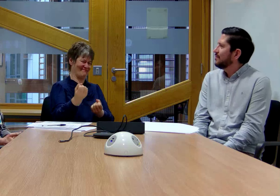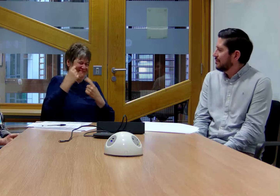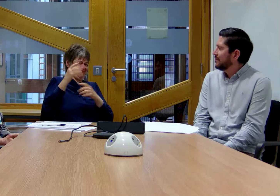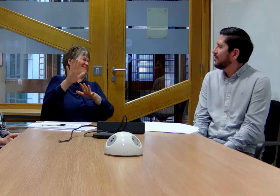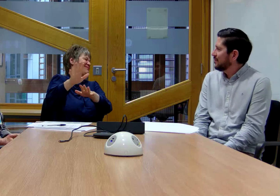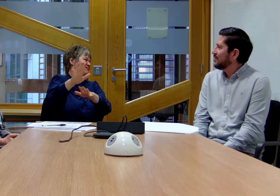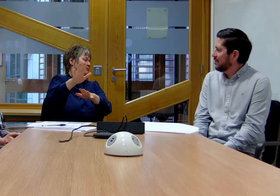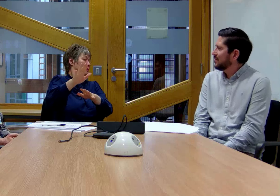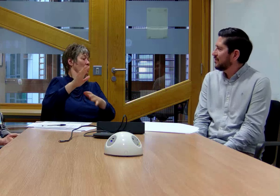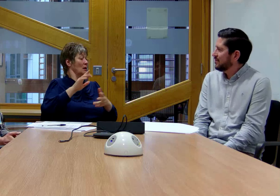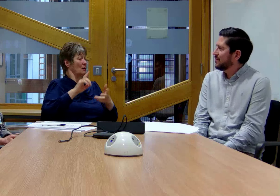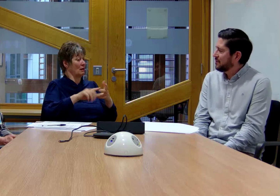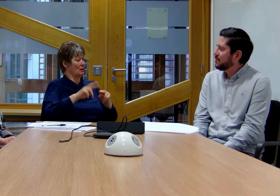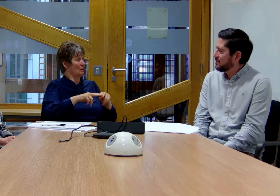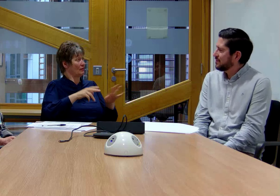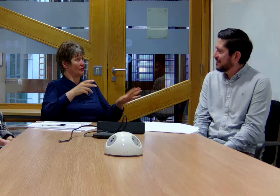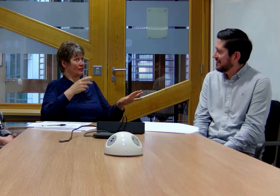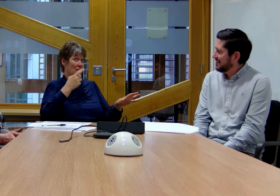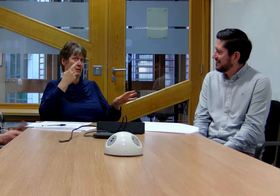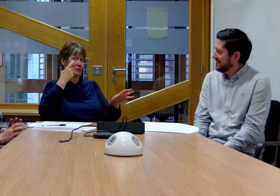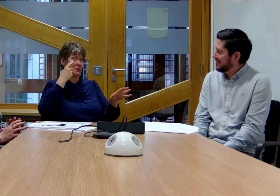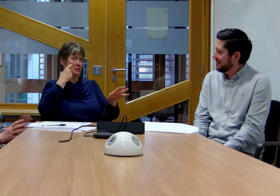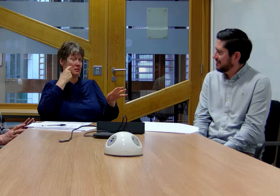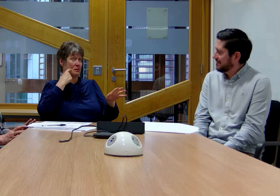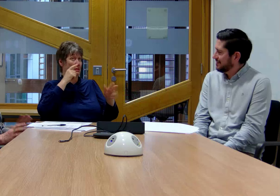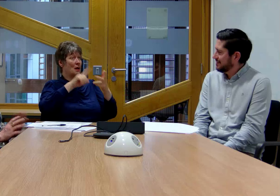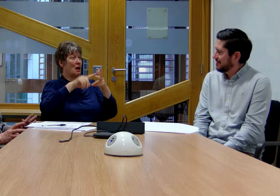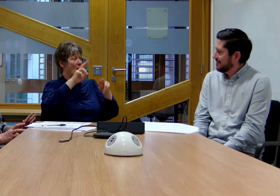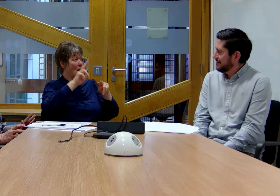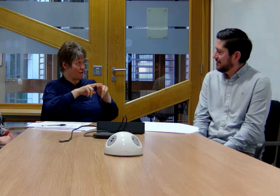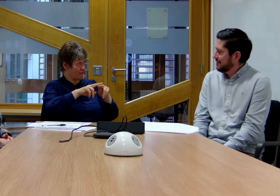understand any, but it would be relatively easy for example, if you spoke Gaelic to learn